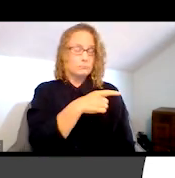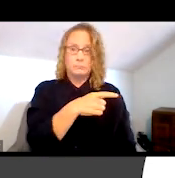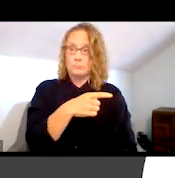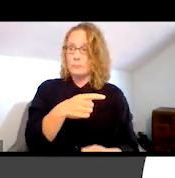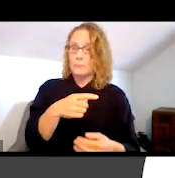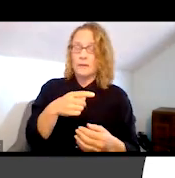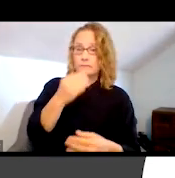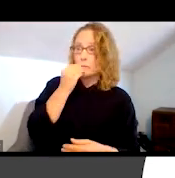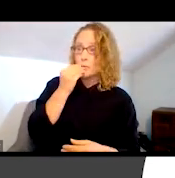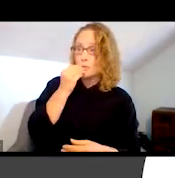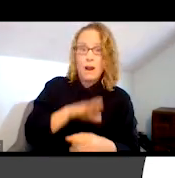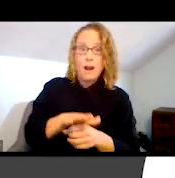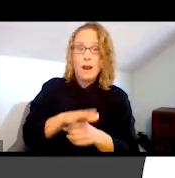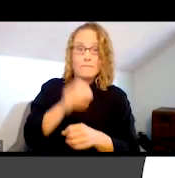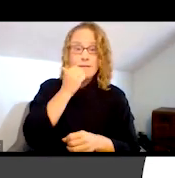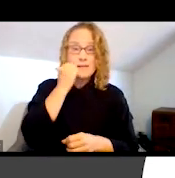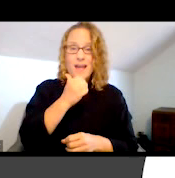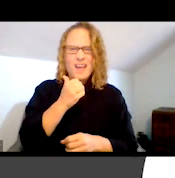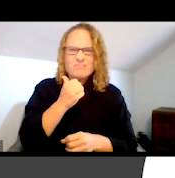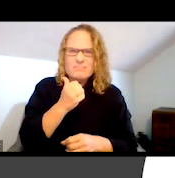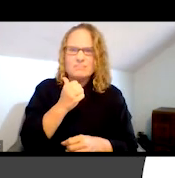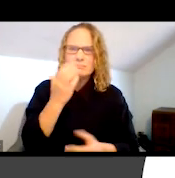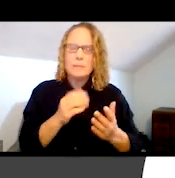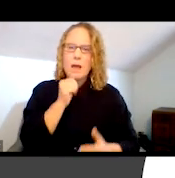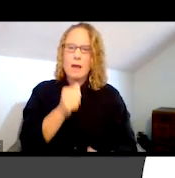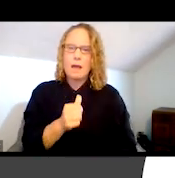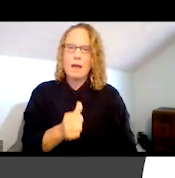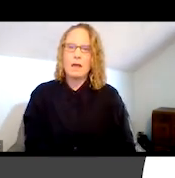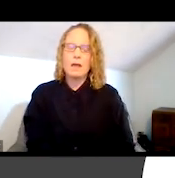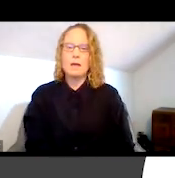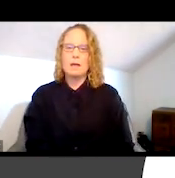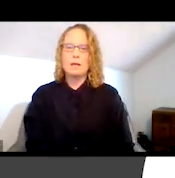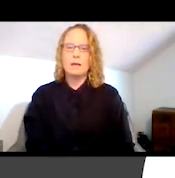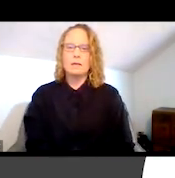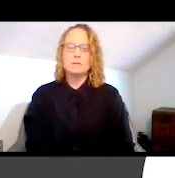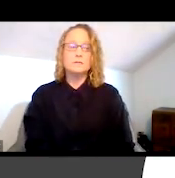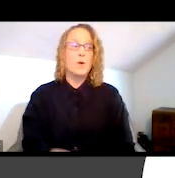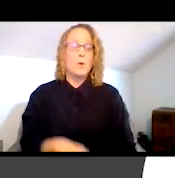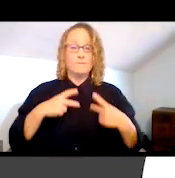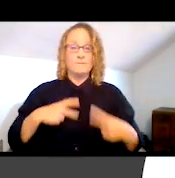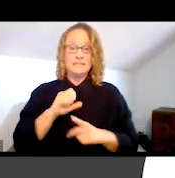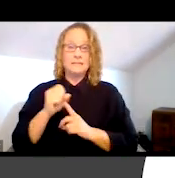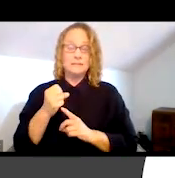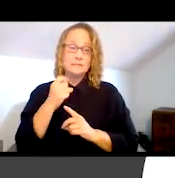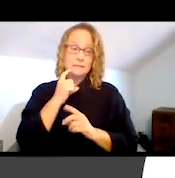And so, when they are, part of their trauma is that they don't have a safe place to sleep,